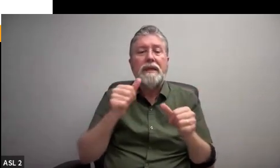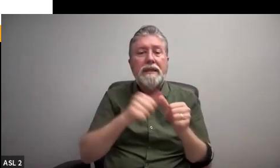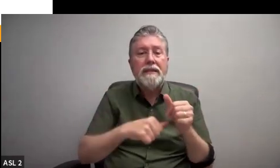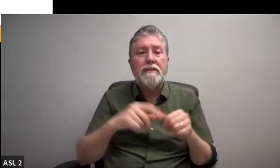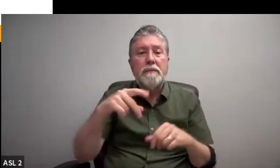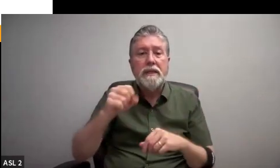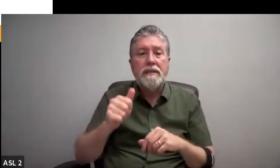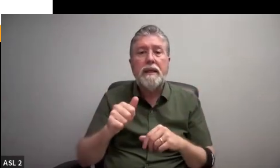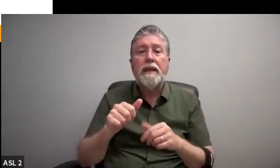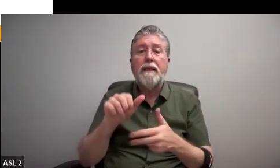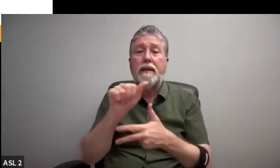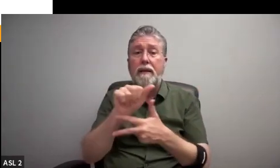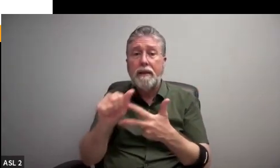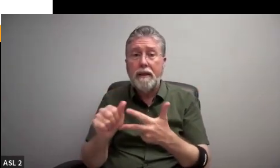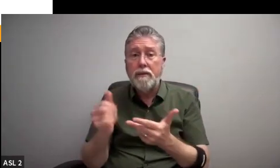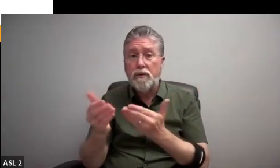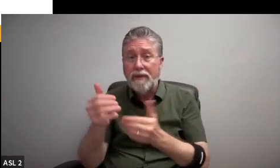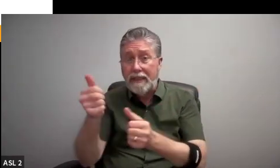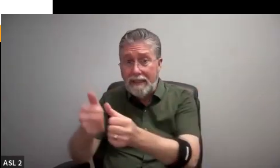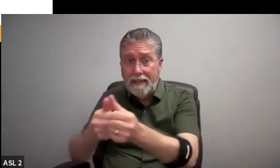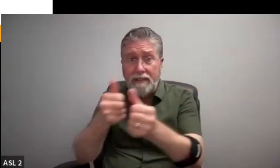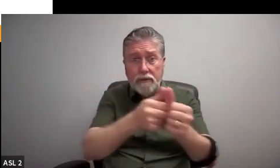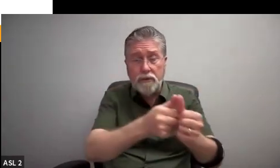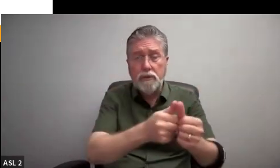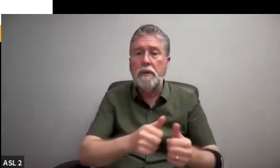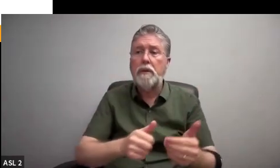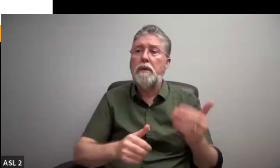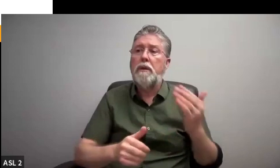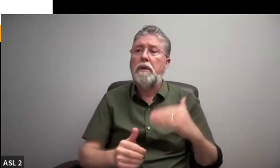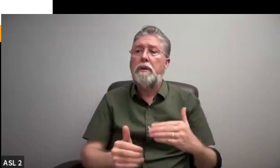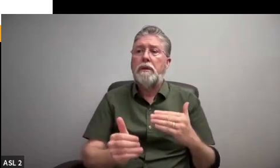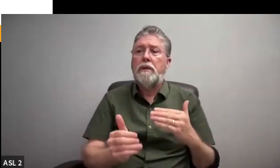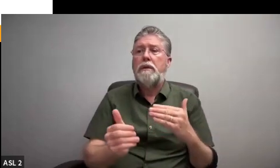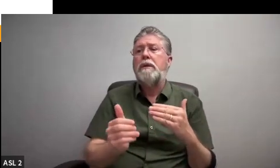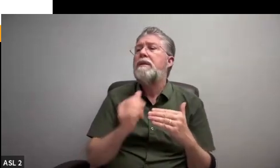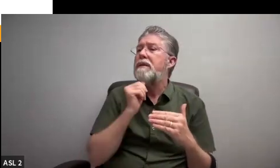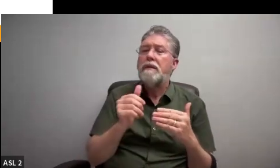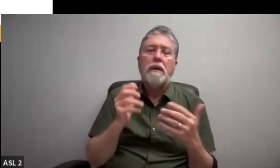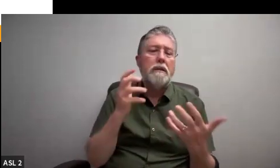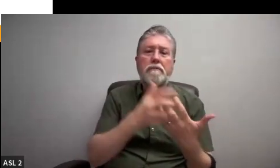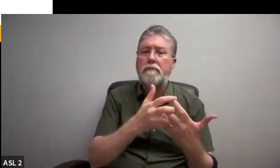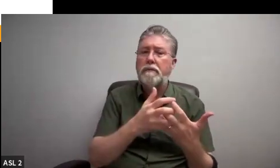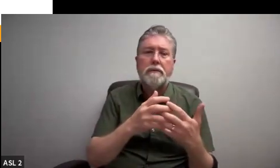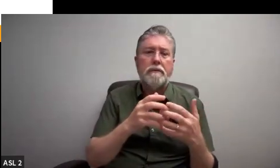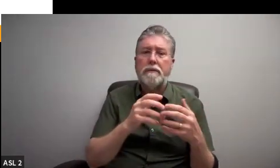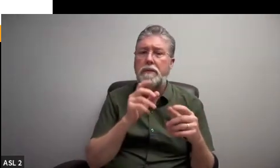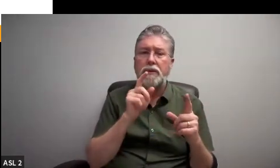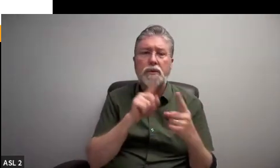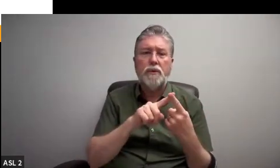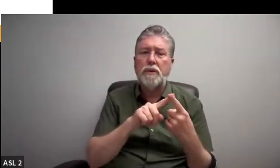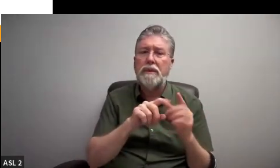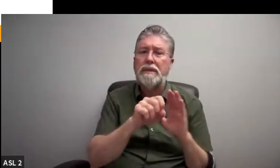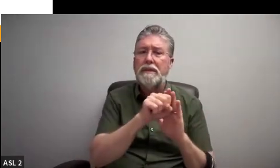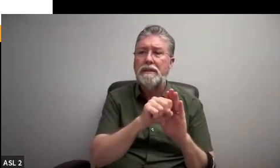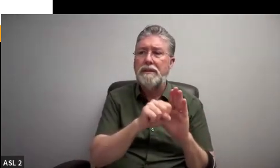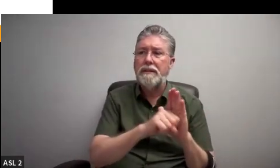serves each PSA. Attachment D does not apply to single PSA states. In Attachment E, the state plan